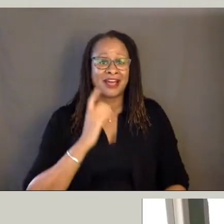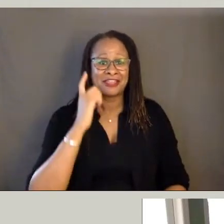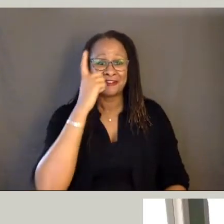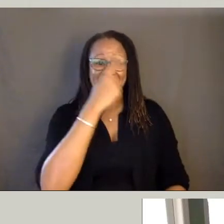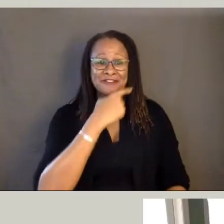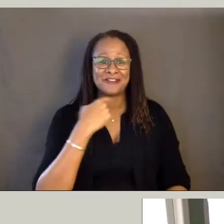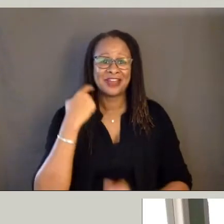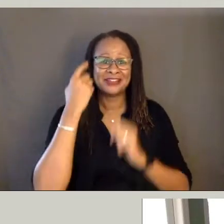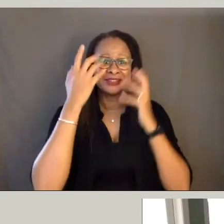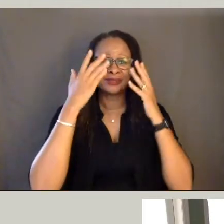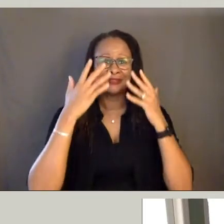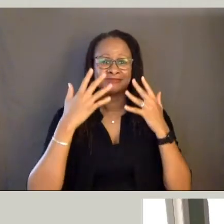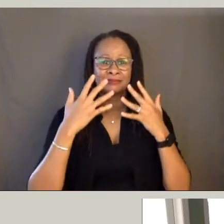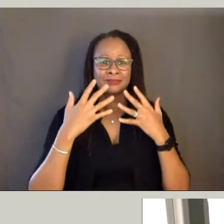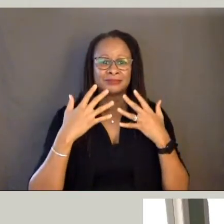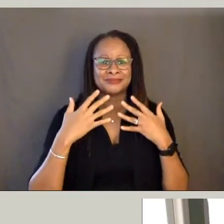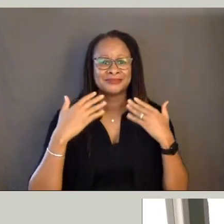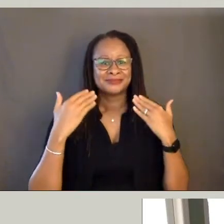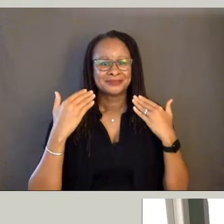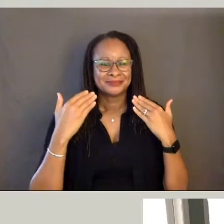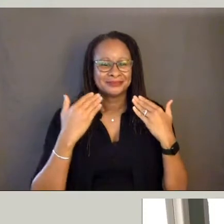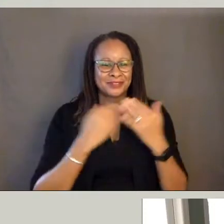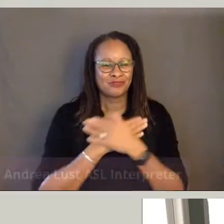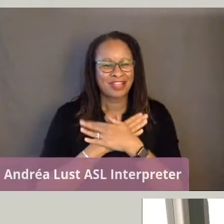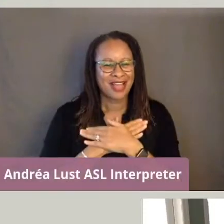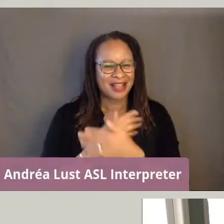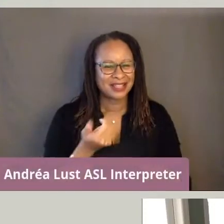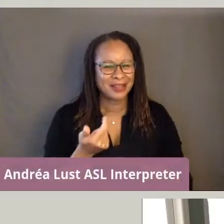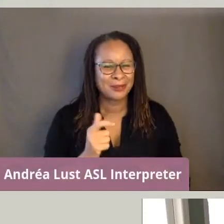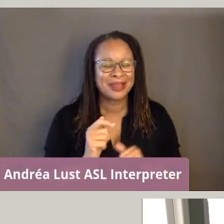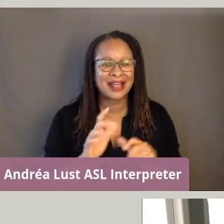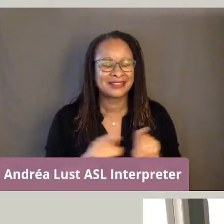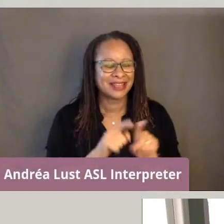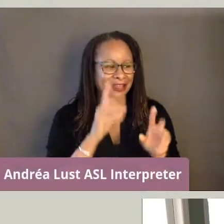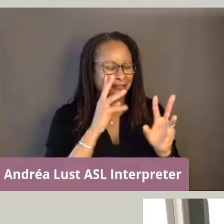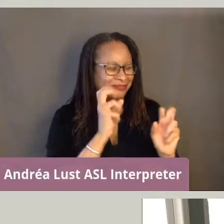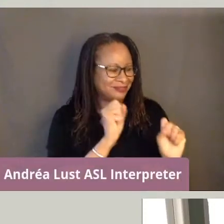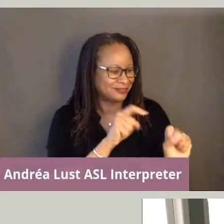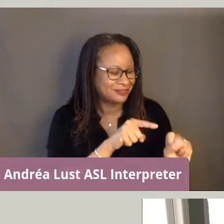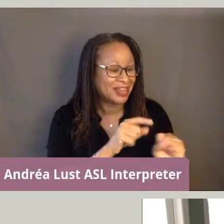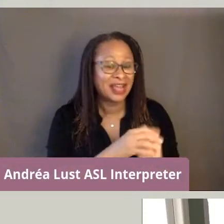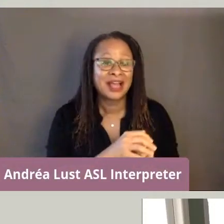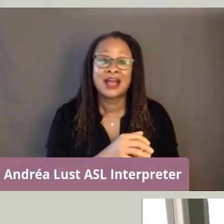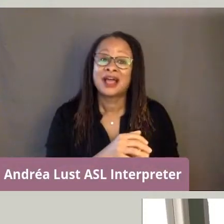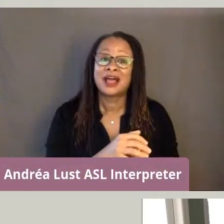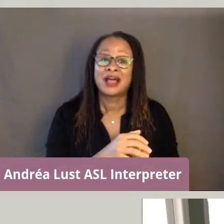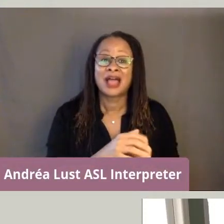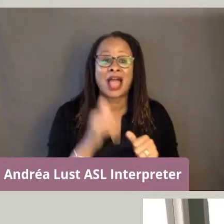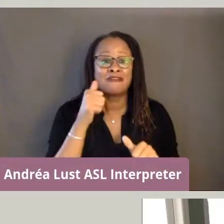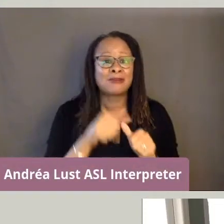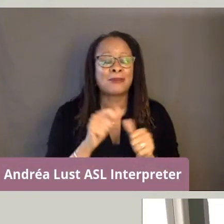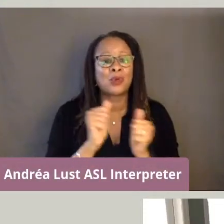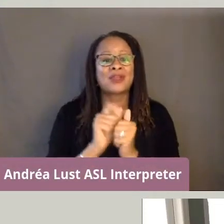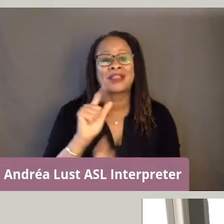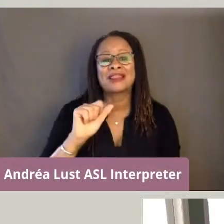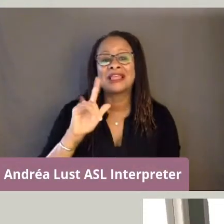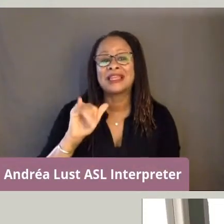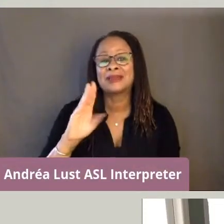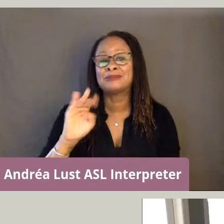as they took that in. And I especially remember this when Lilly Wachowski came for her interview